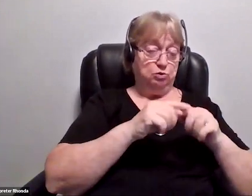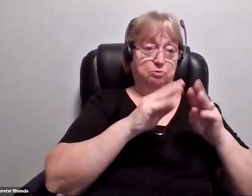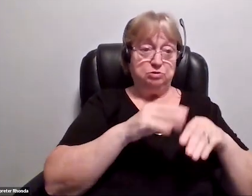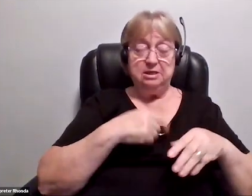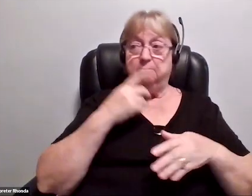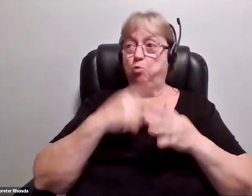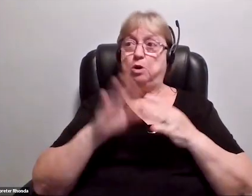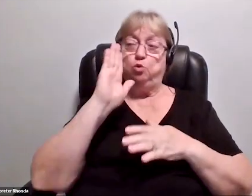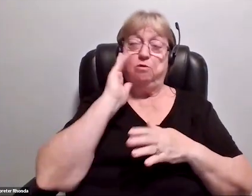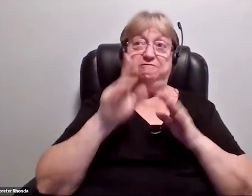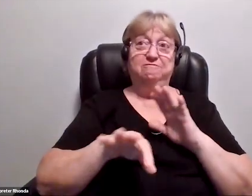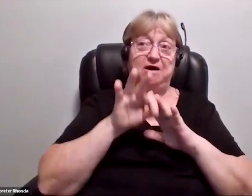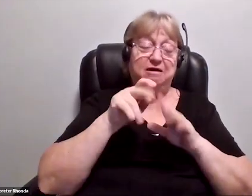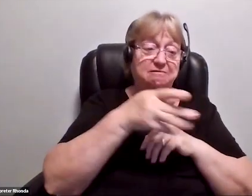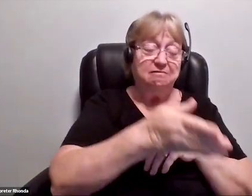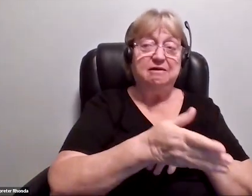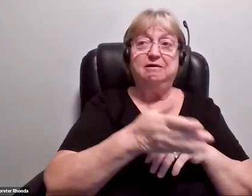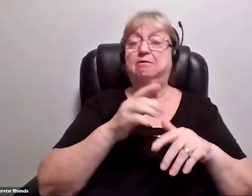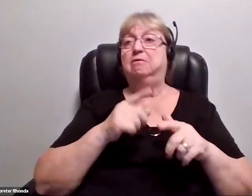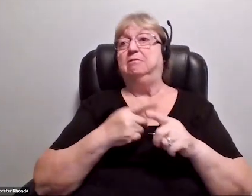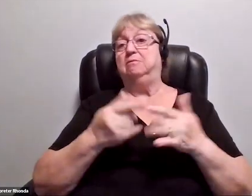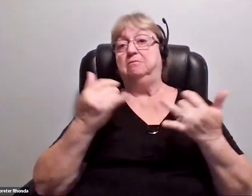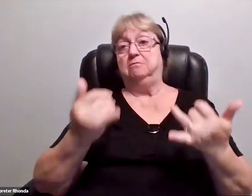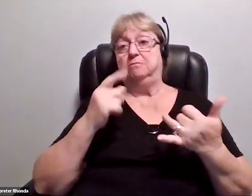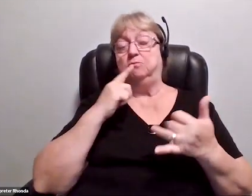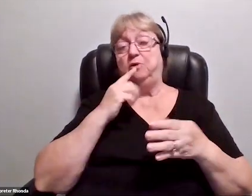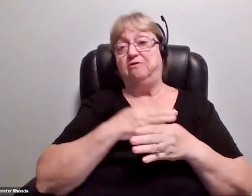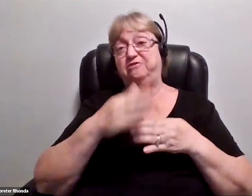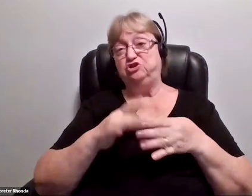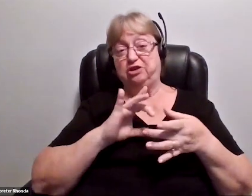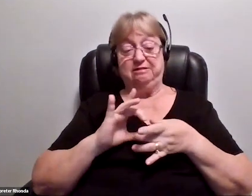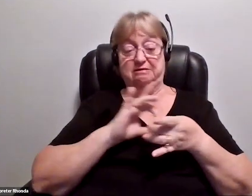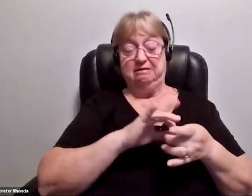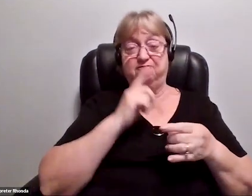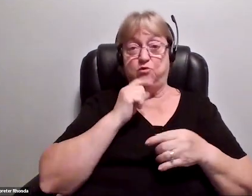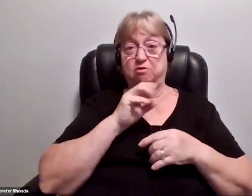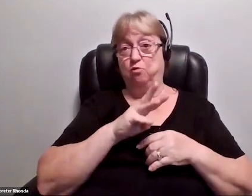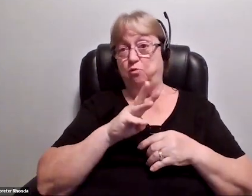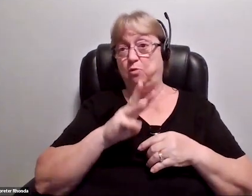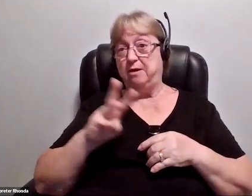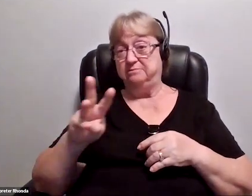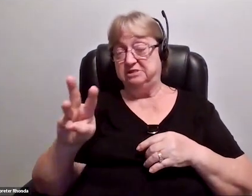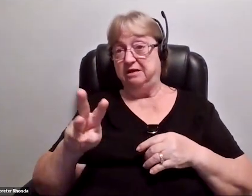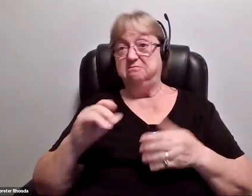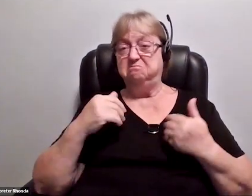and we are finishing out the link for the website that has all the accessibility features.